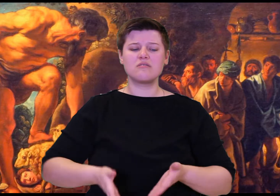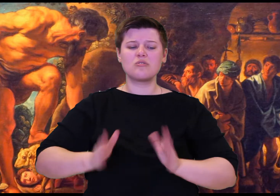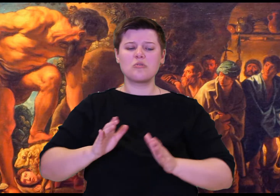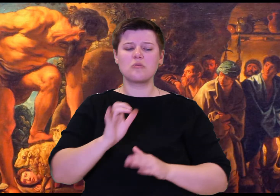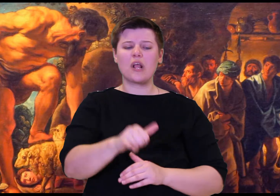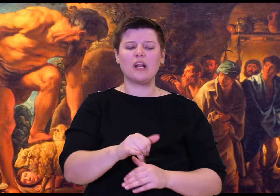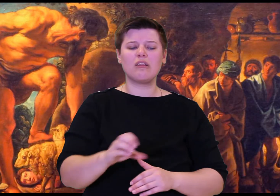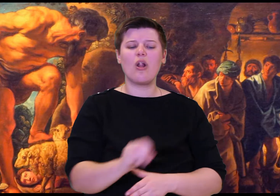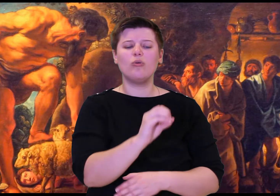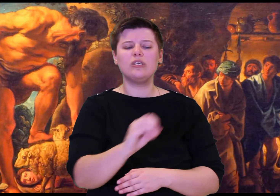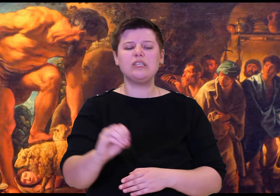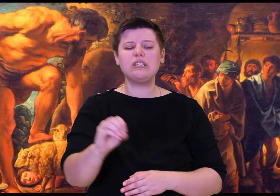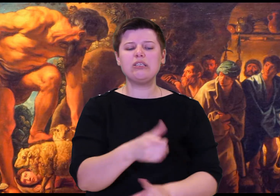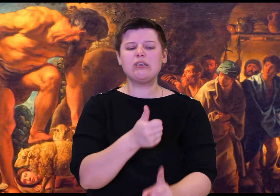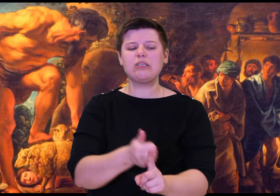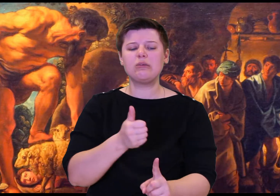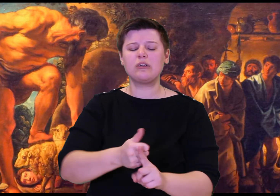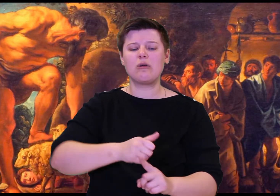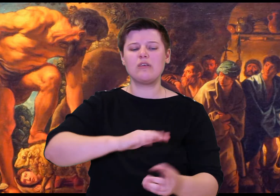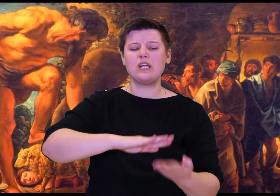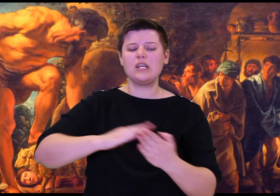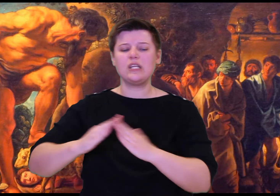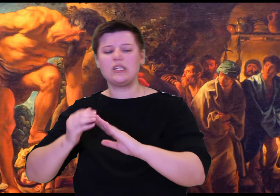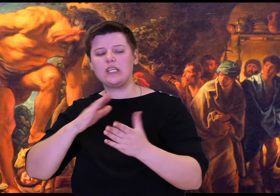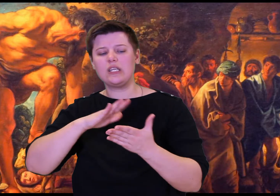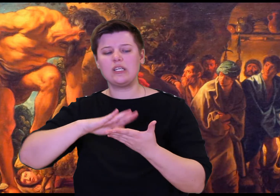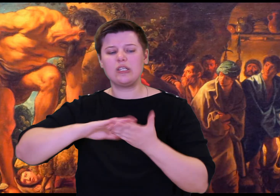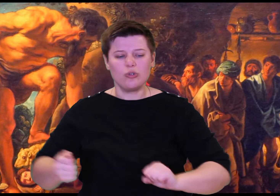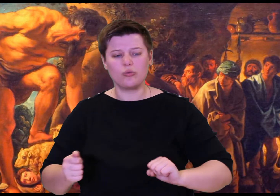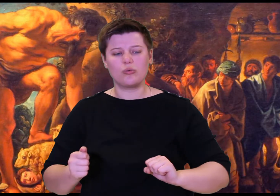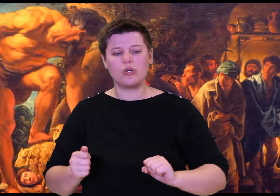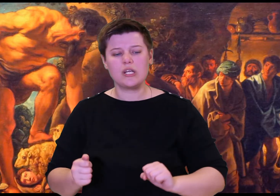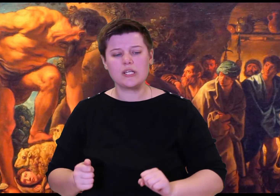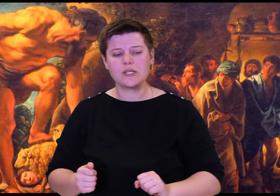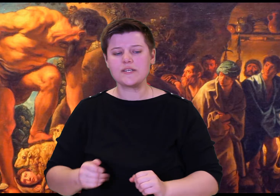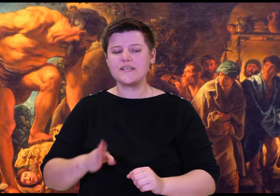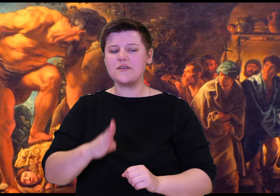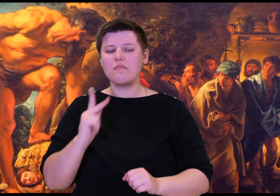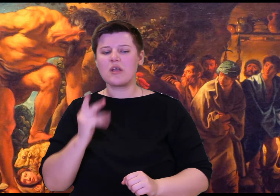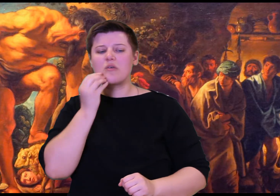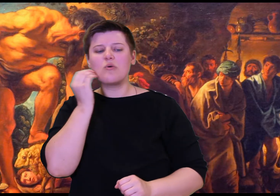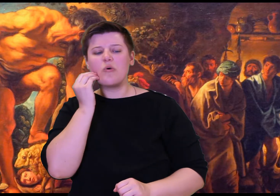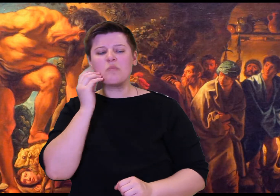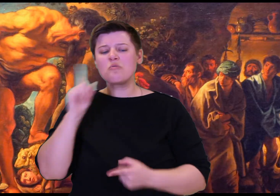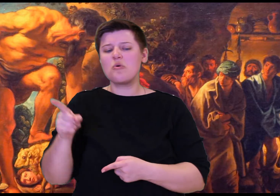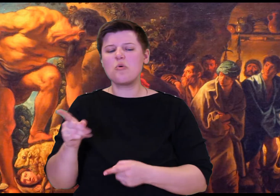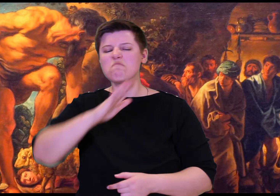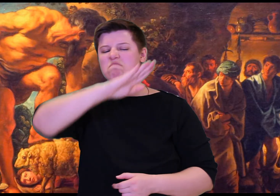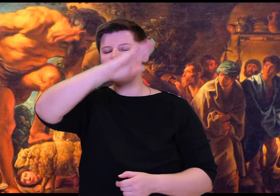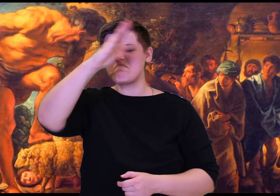He prayed, holding his arms towards the starry sky,